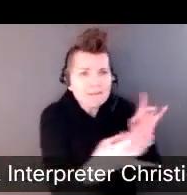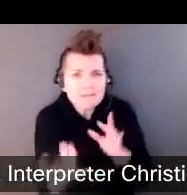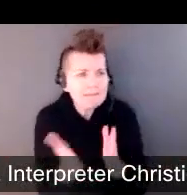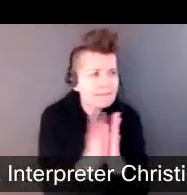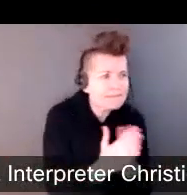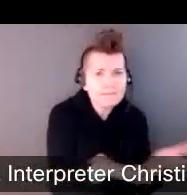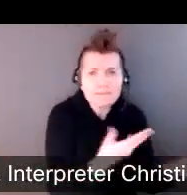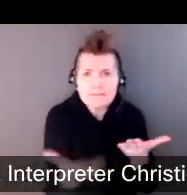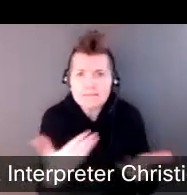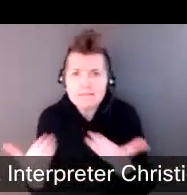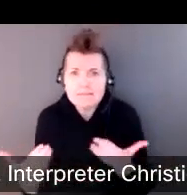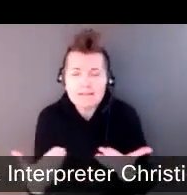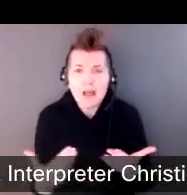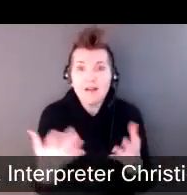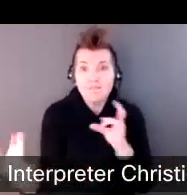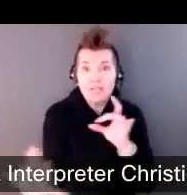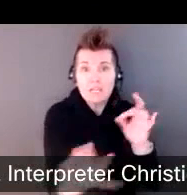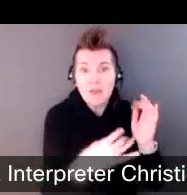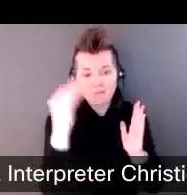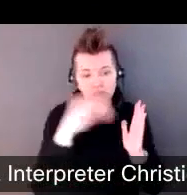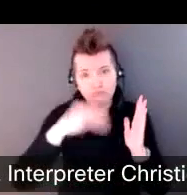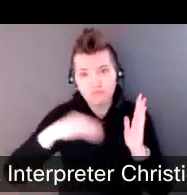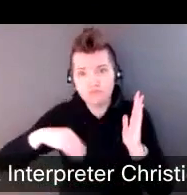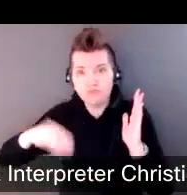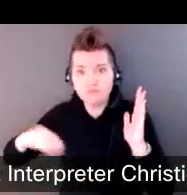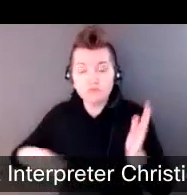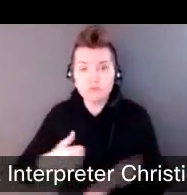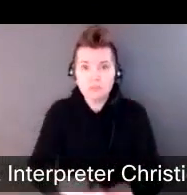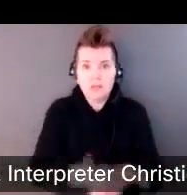to really make sure that everything we're doing, that the idea of the plan we had in